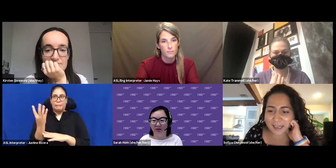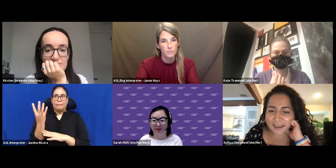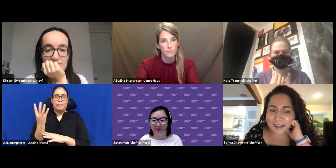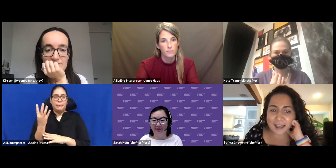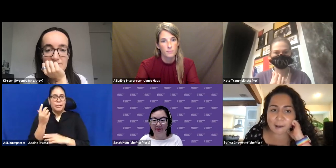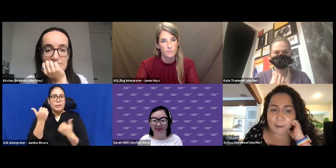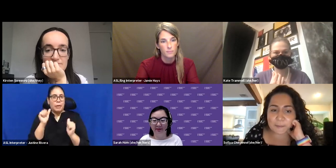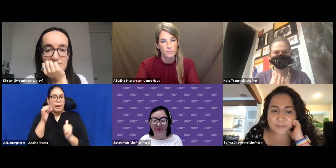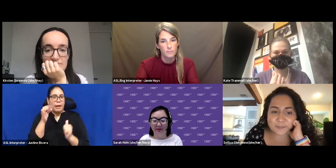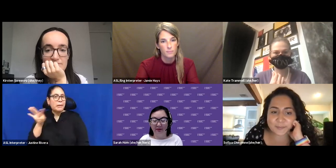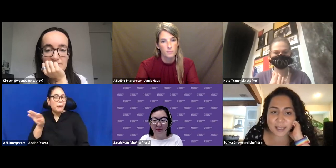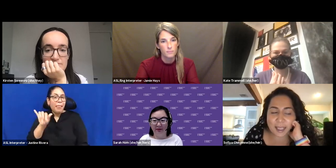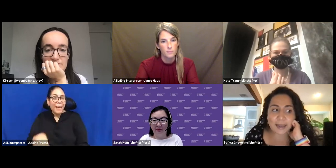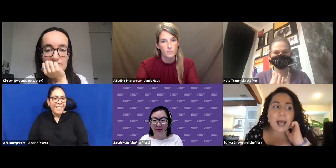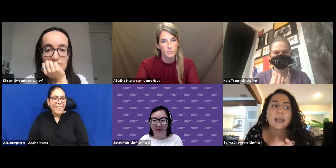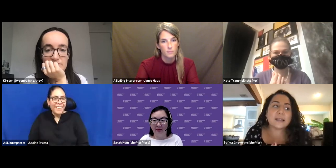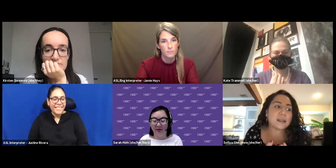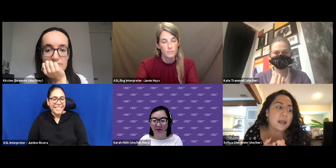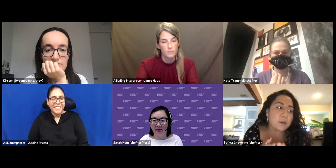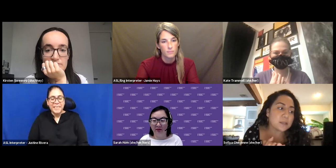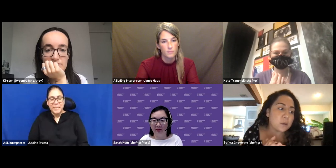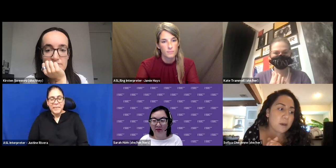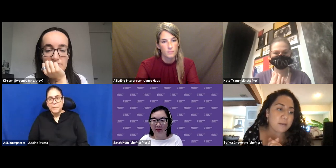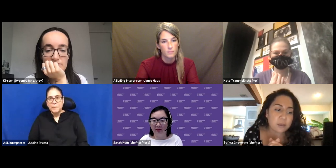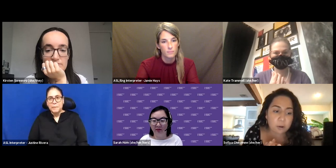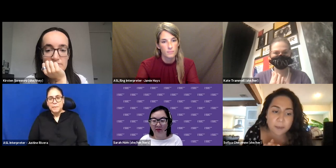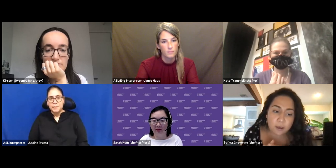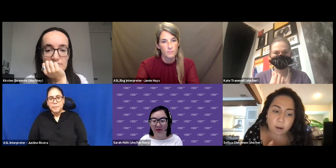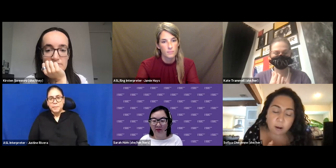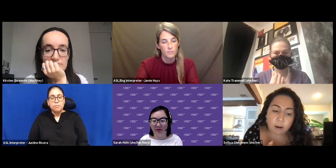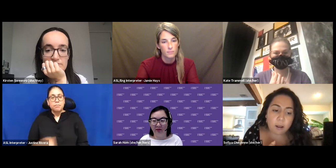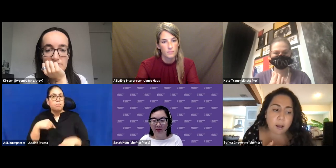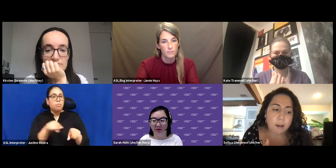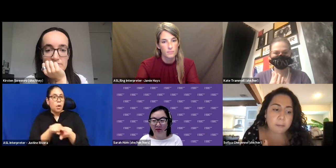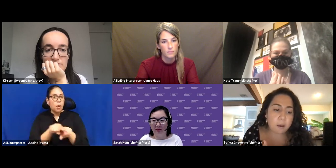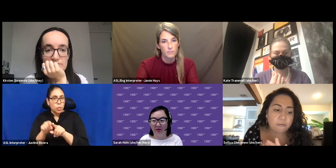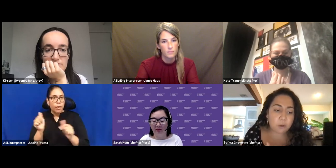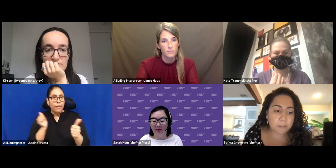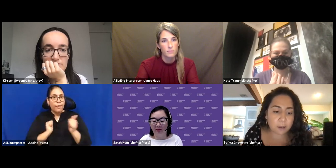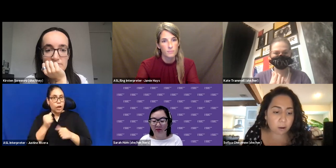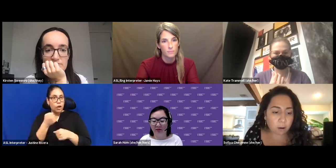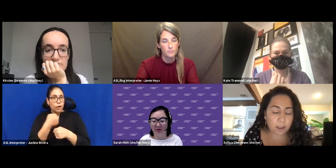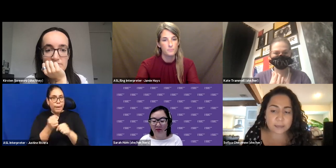that. And I'm also a theatremaker, a filmmaker, a